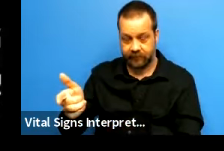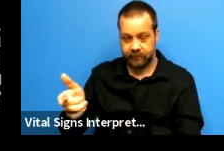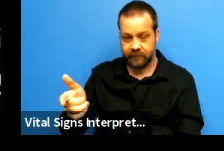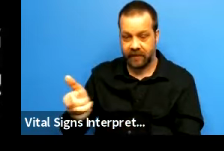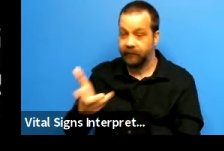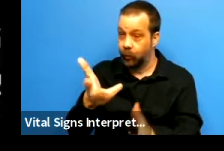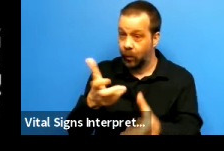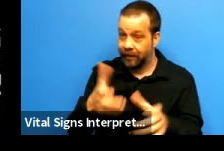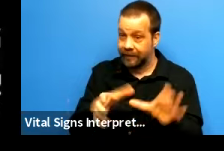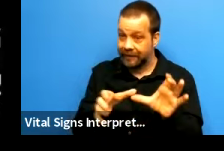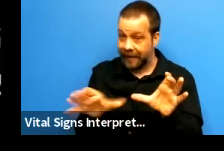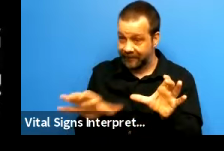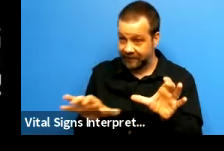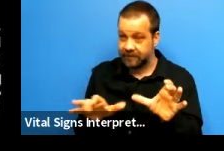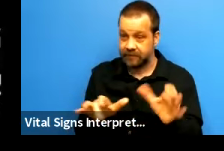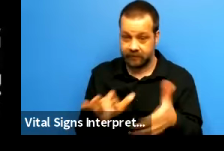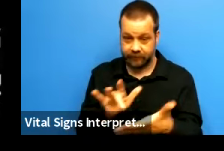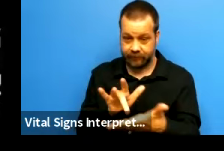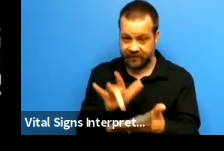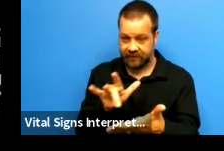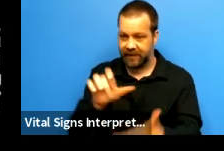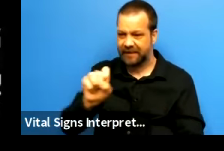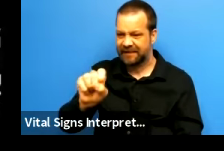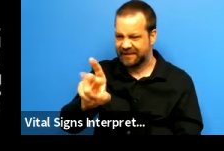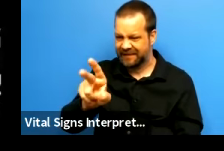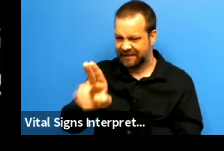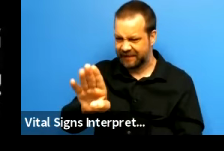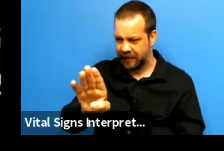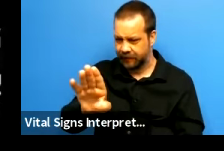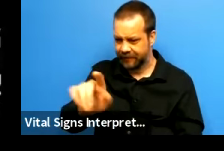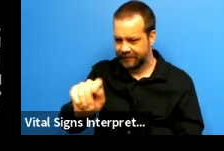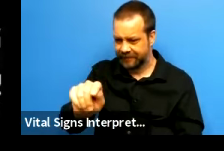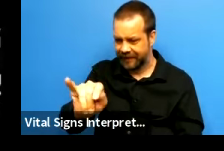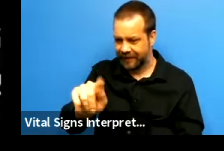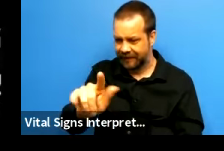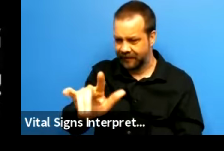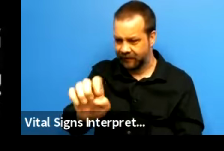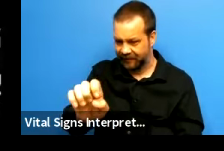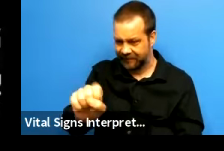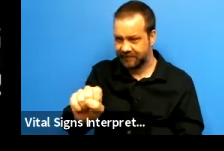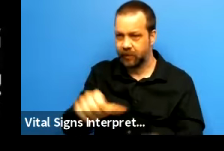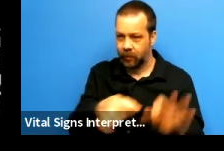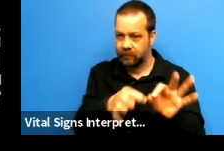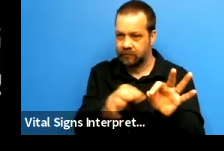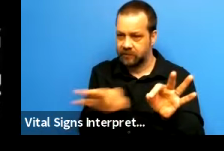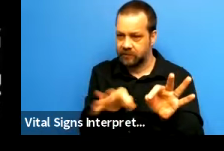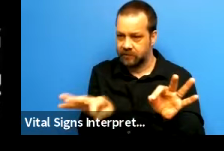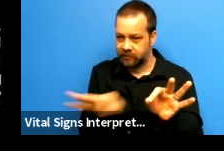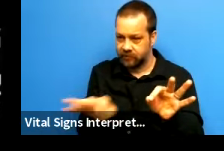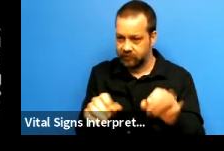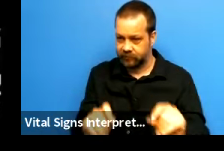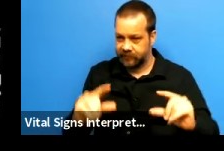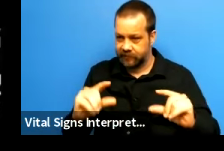or you can click on this link for a full view of the captions. We'll have one of our cohosts put this link in the chat as well.